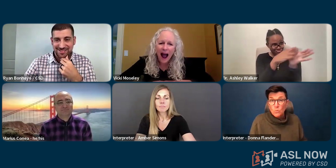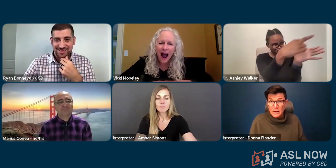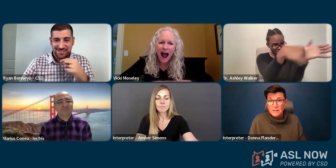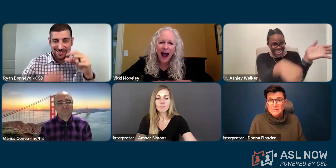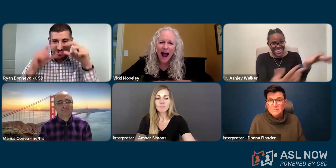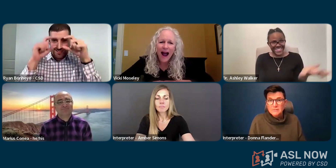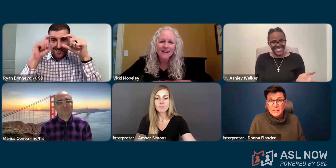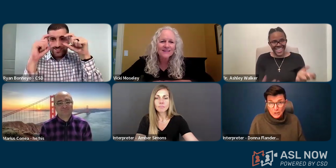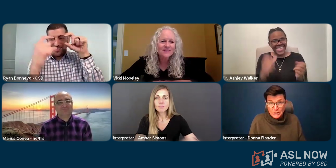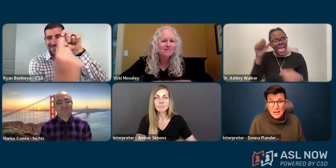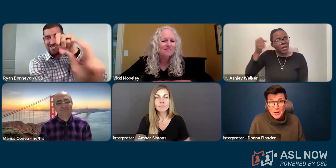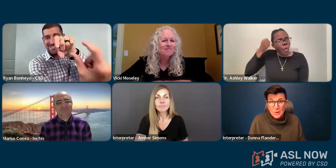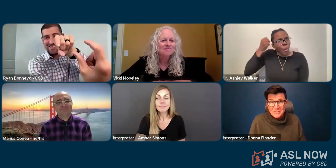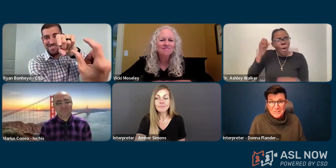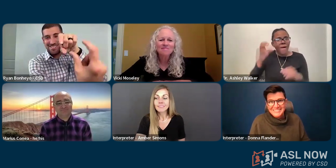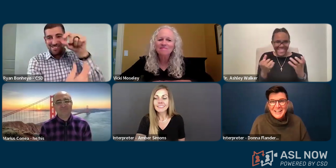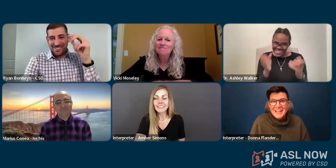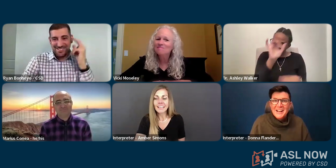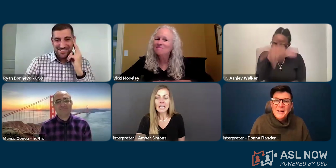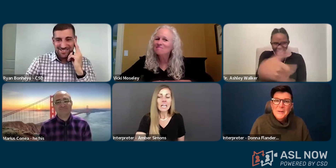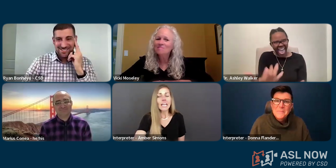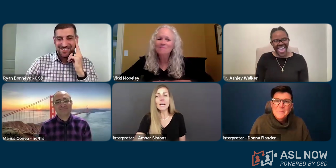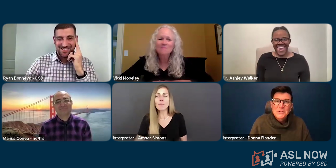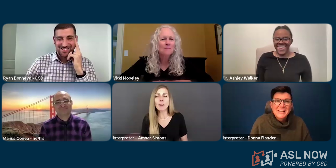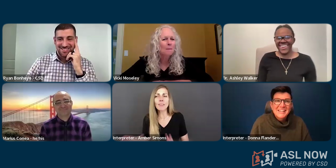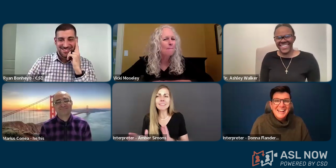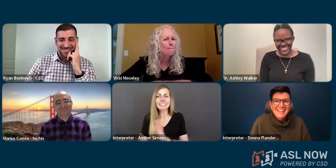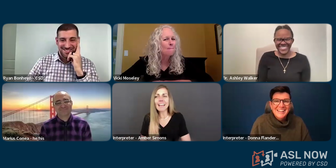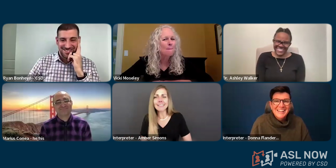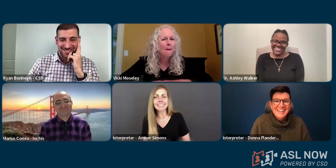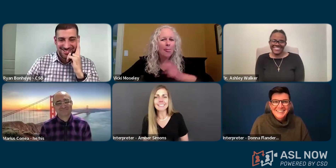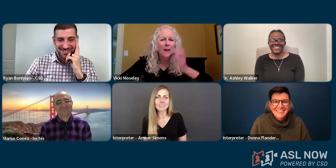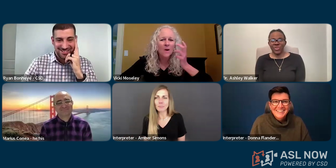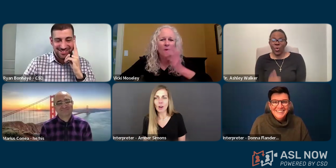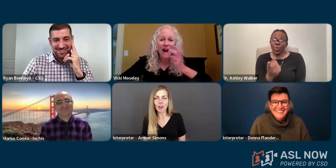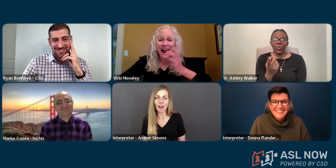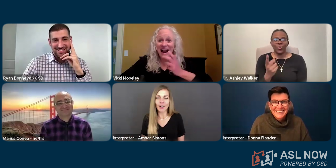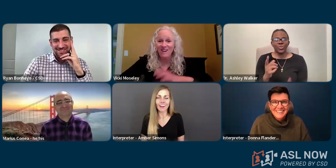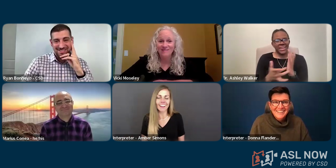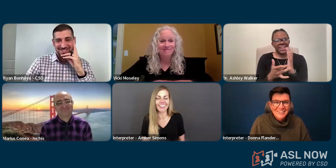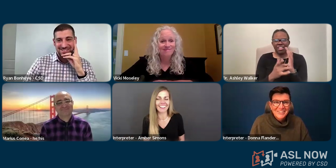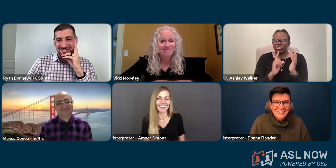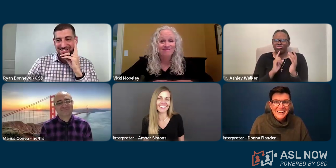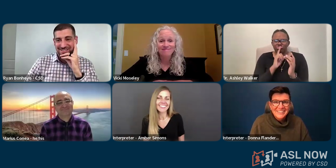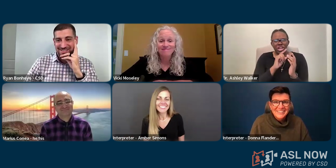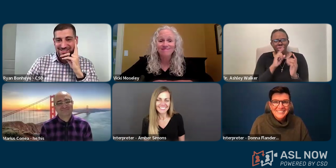I can say, Well, here you go. Here, put on these glasses, partner, right?